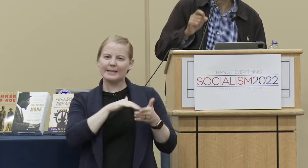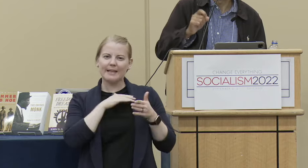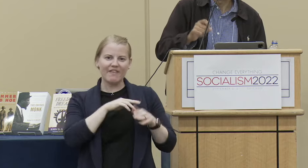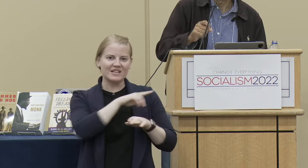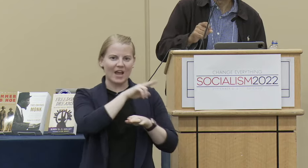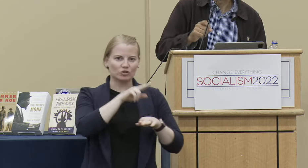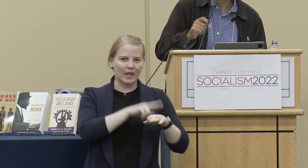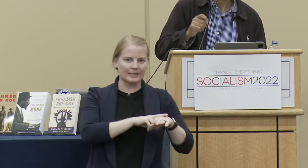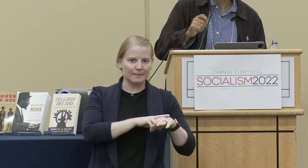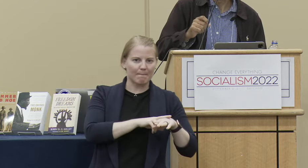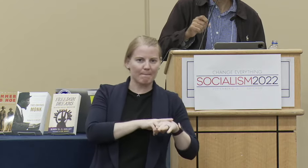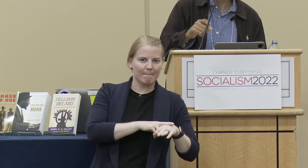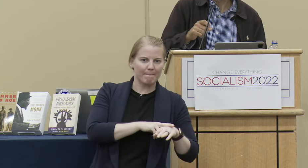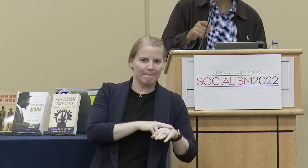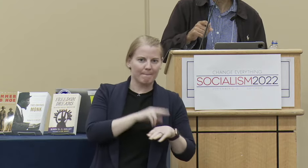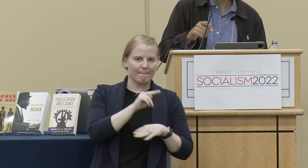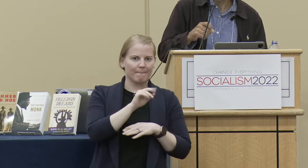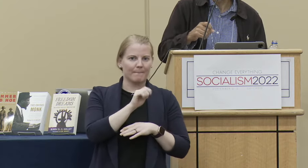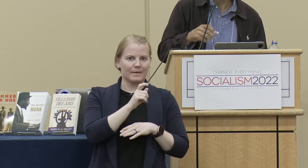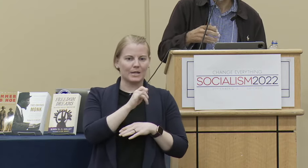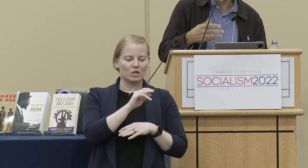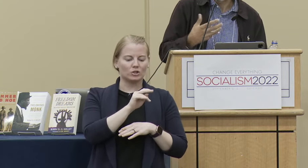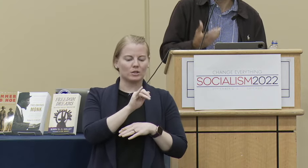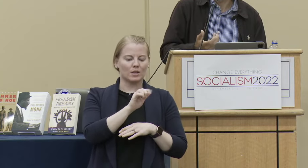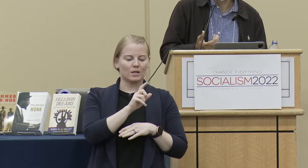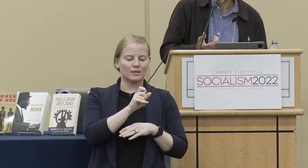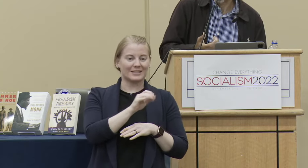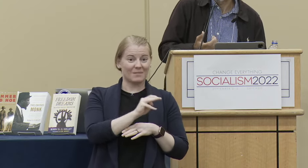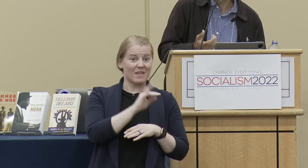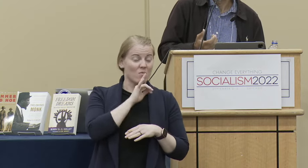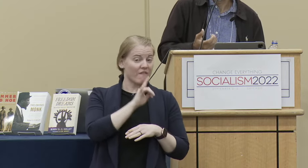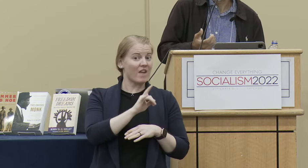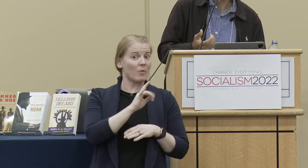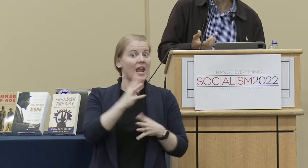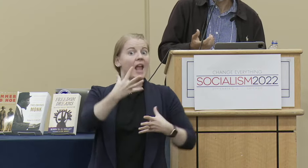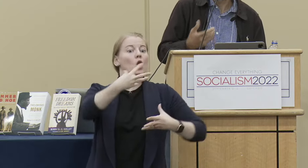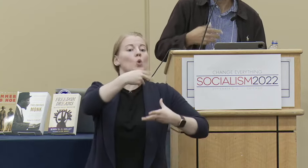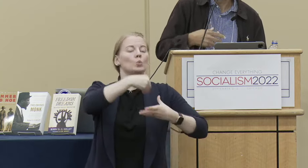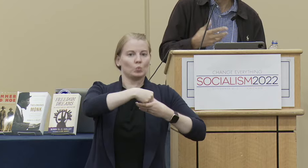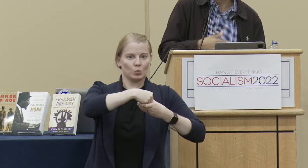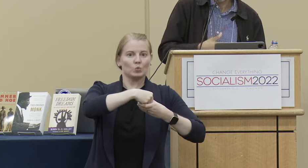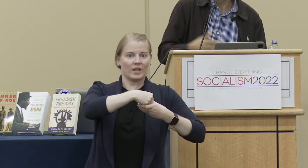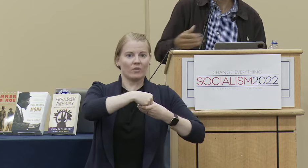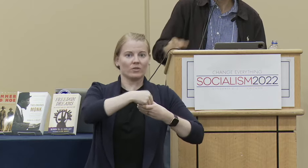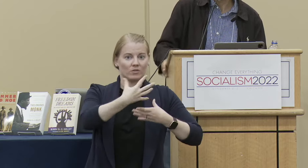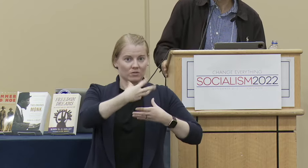And, by the way, if you go back and really study the nationalism of those movements, they were incredibly